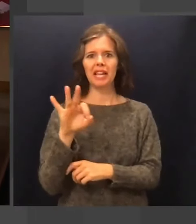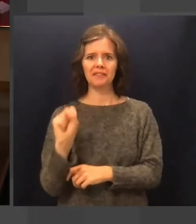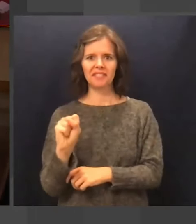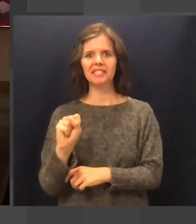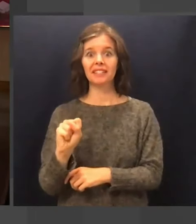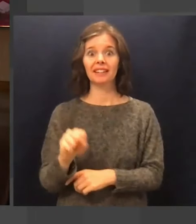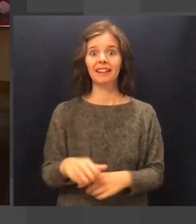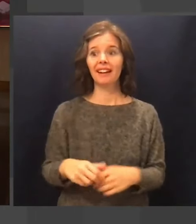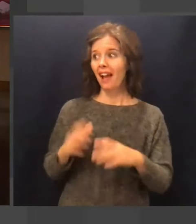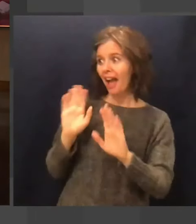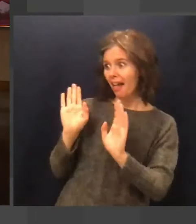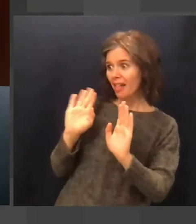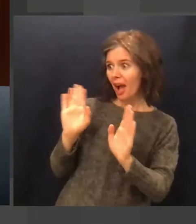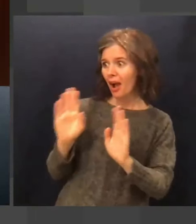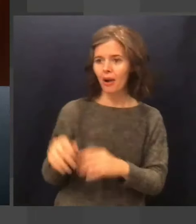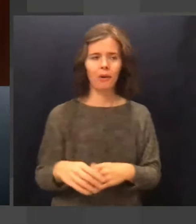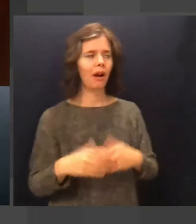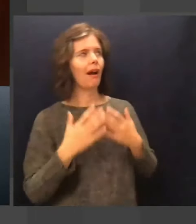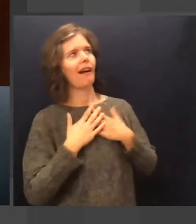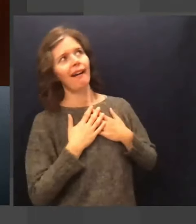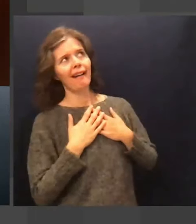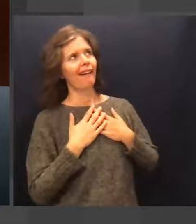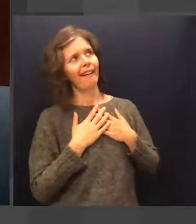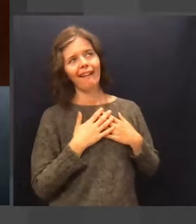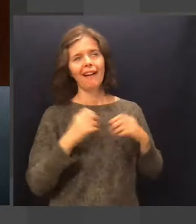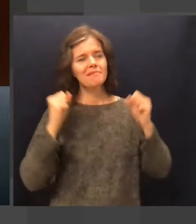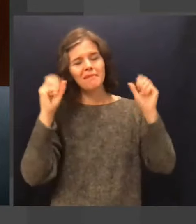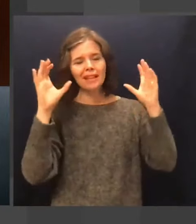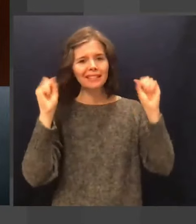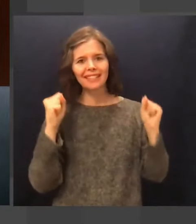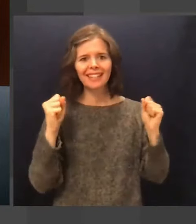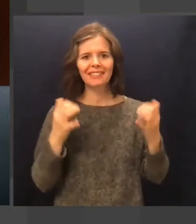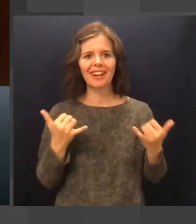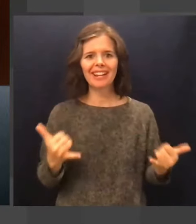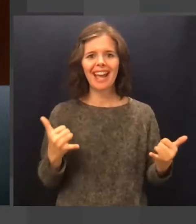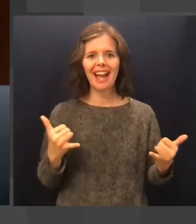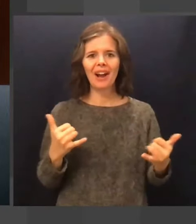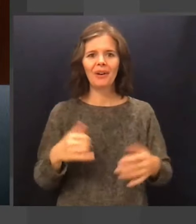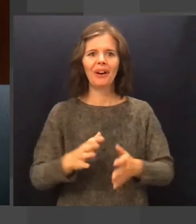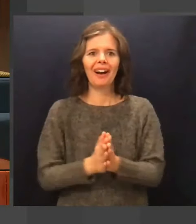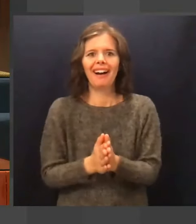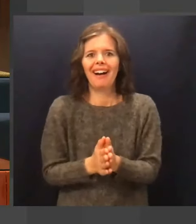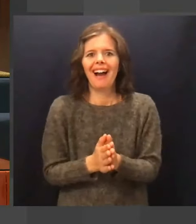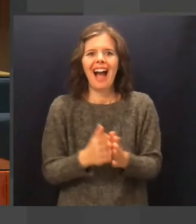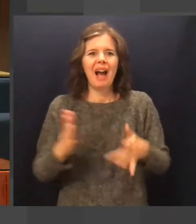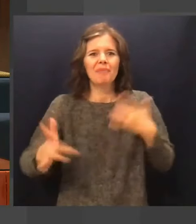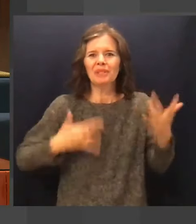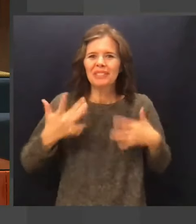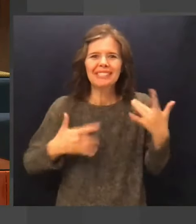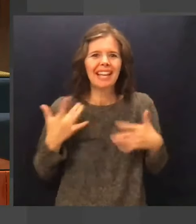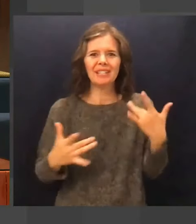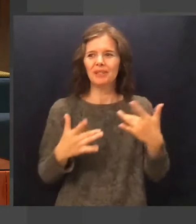HELLO AND WELCOME. HOW DOES IT FEEL? IT'S SO AMAZING.